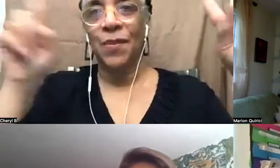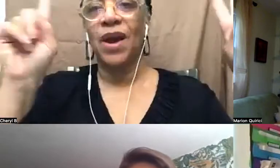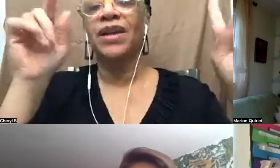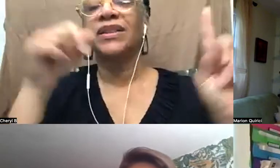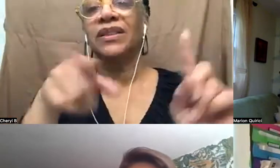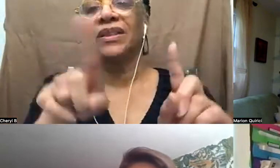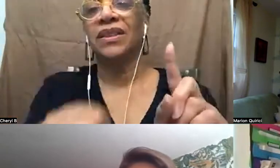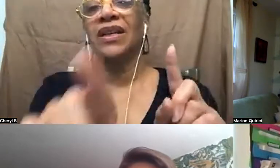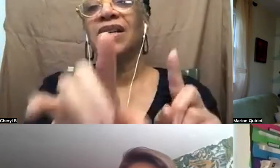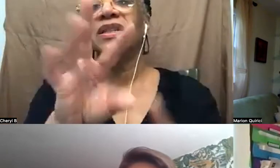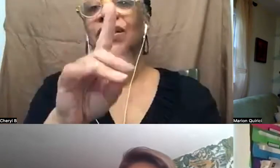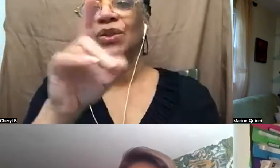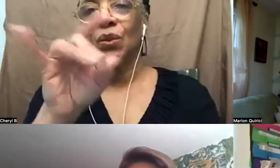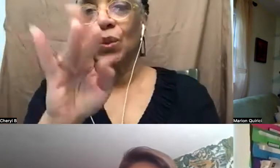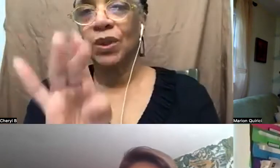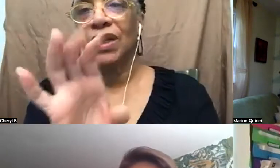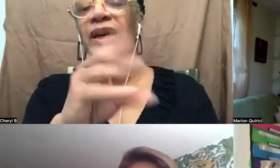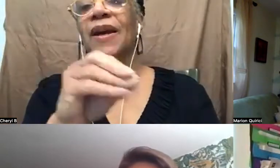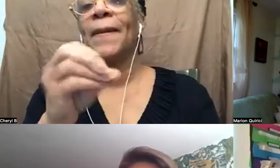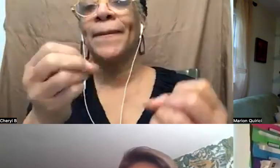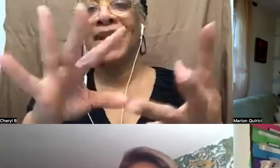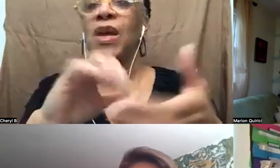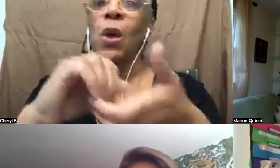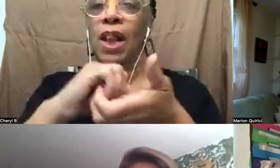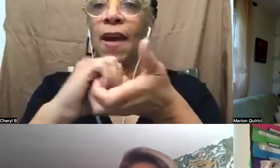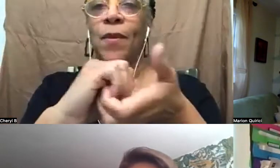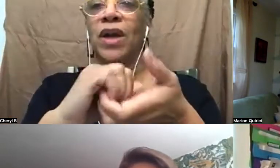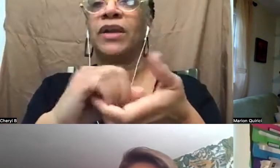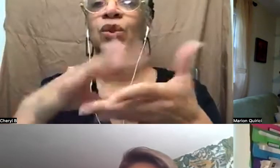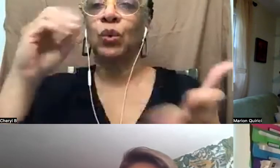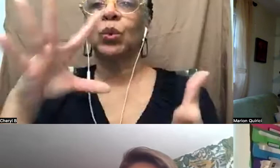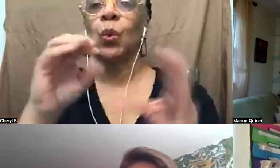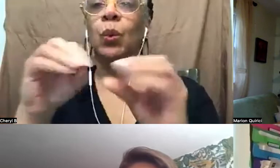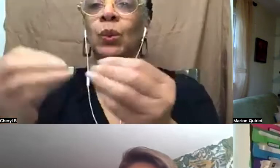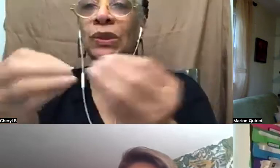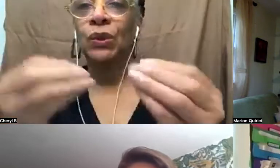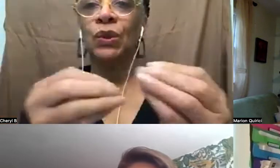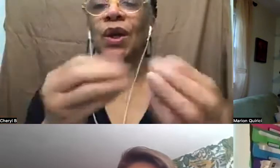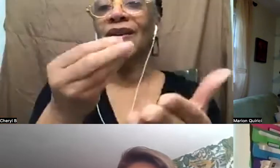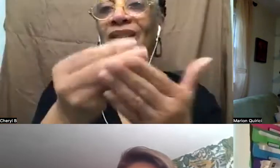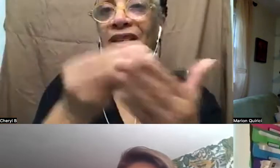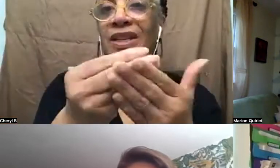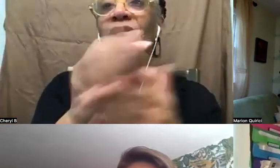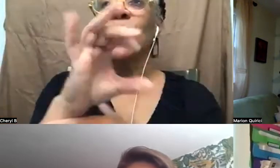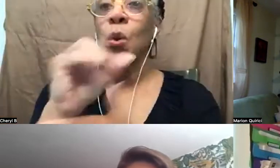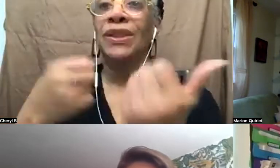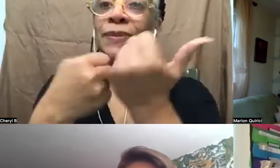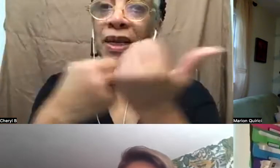alliance and many collaborating student organizations. Funding and cosponsorship for Disability Pride Week 2022